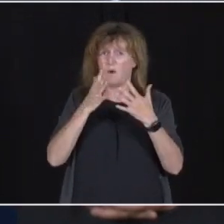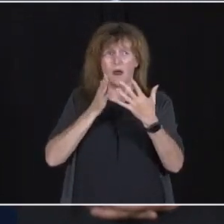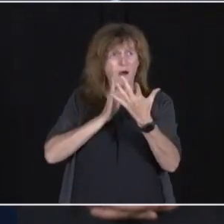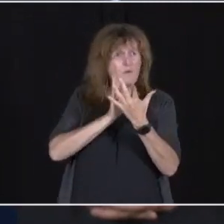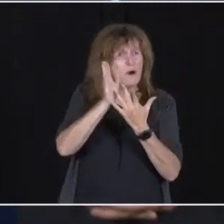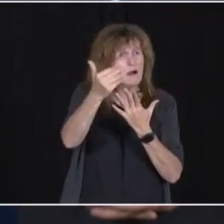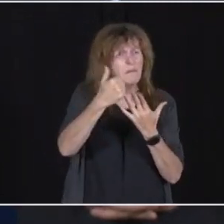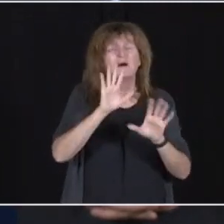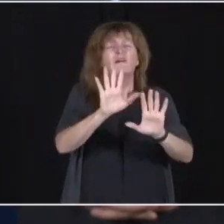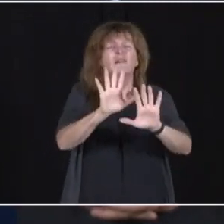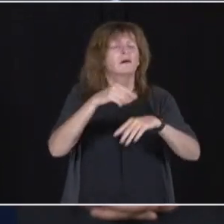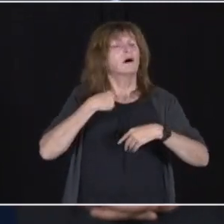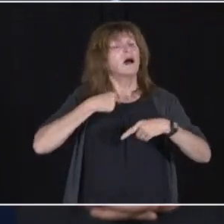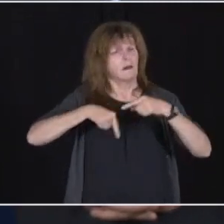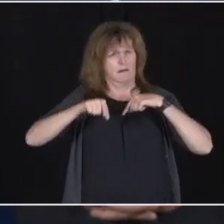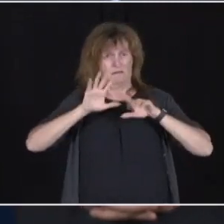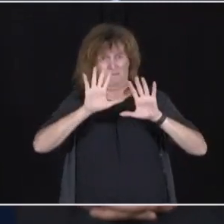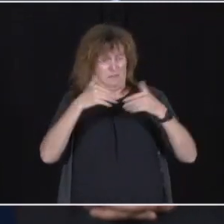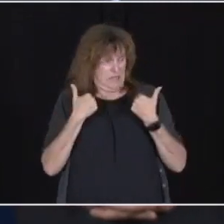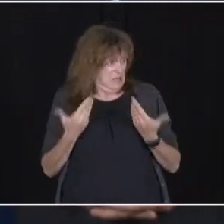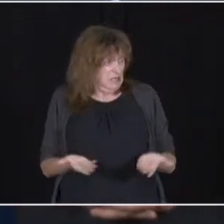I am here every day.